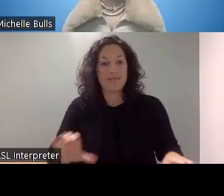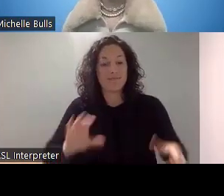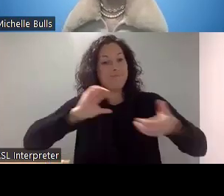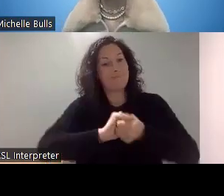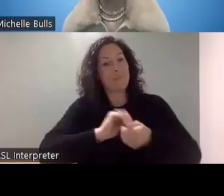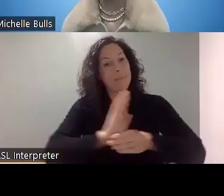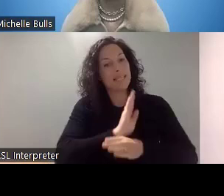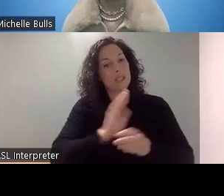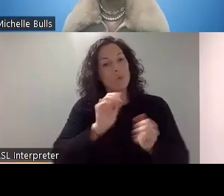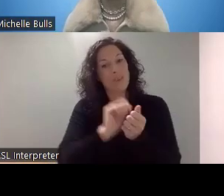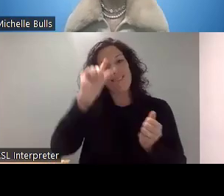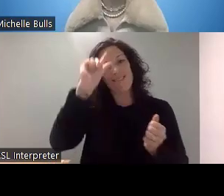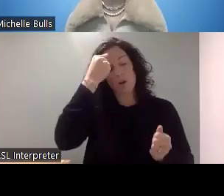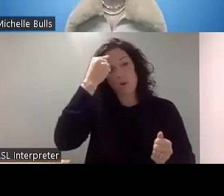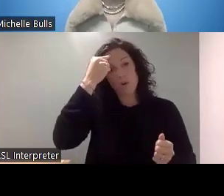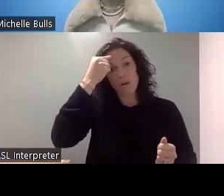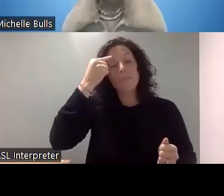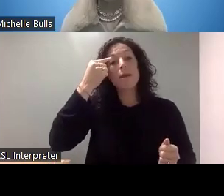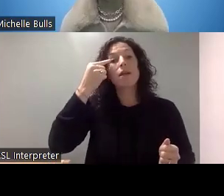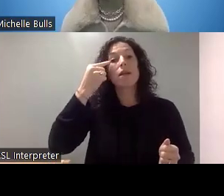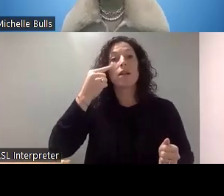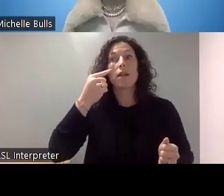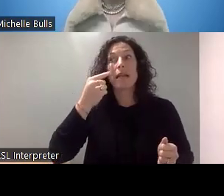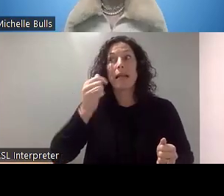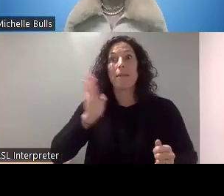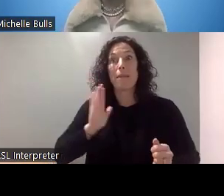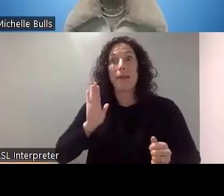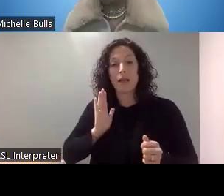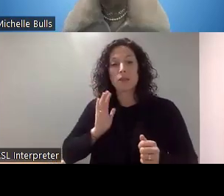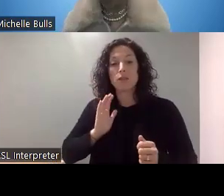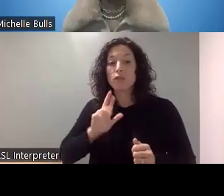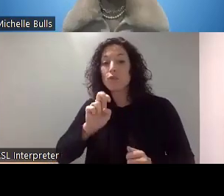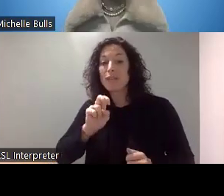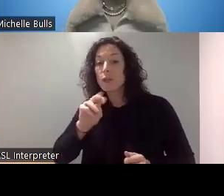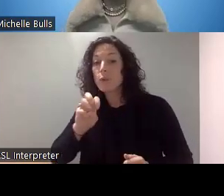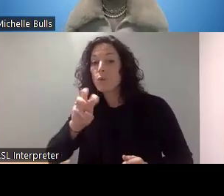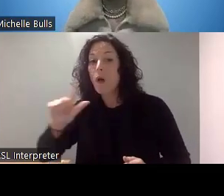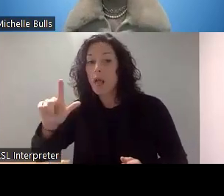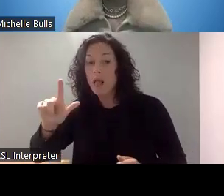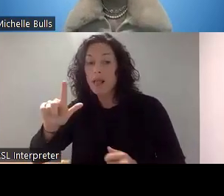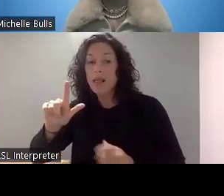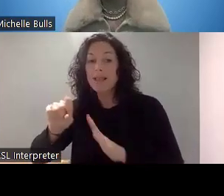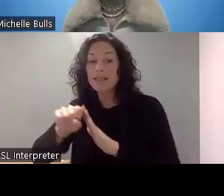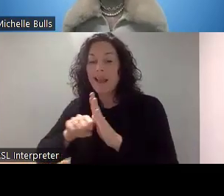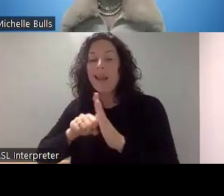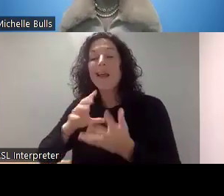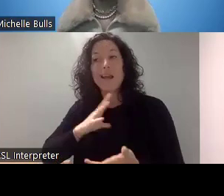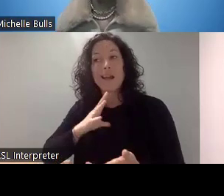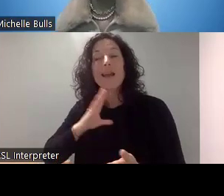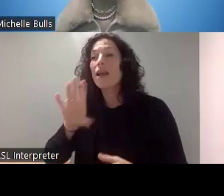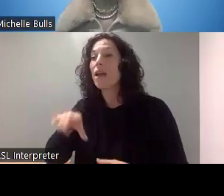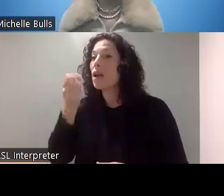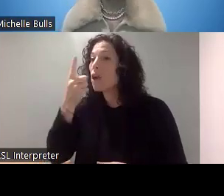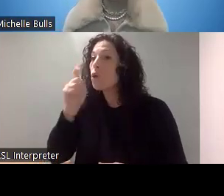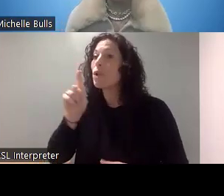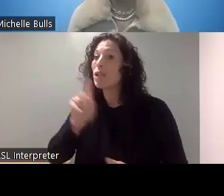and you are in a renewal state, I'm cautioning you to please make sure that you reach out to the SAM